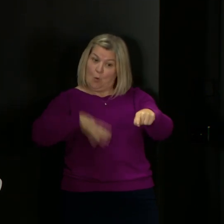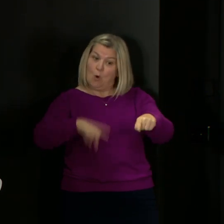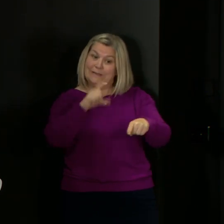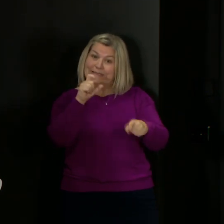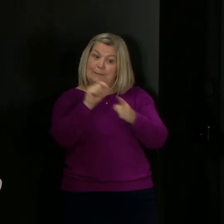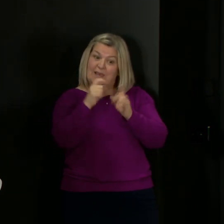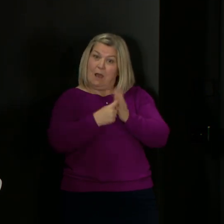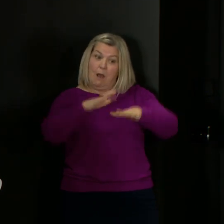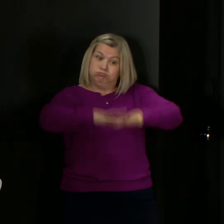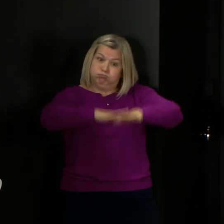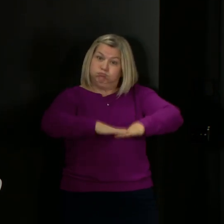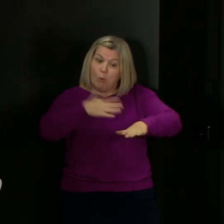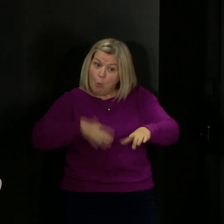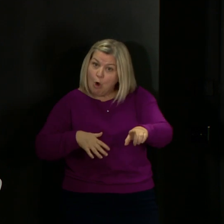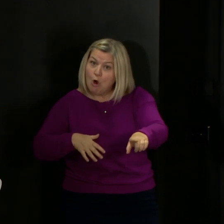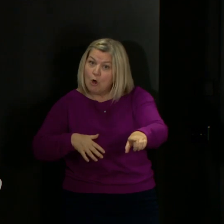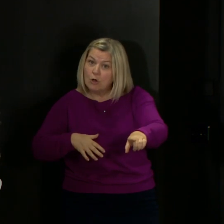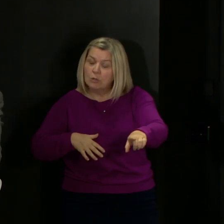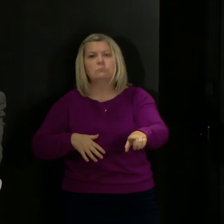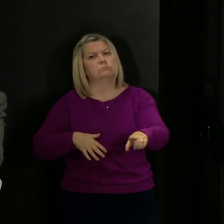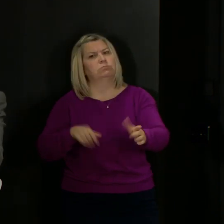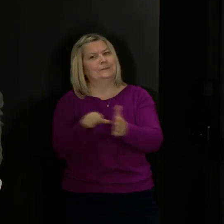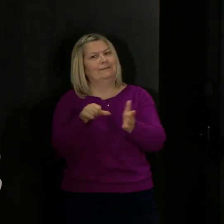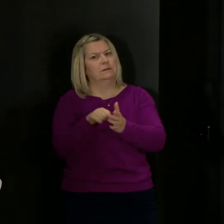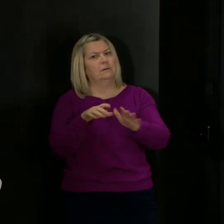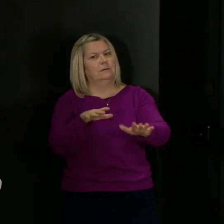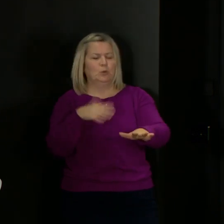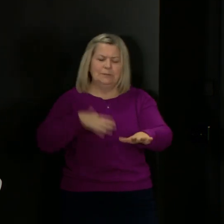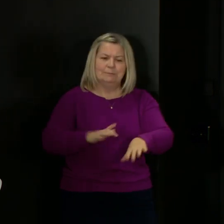It's a difficult conversation to have and it needs to be done sensitively, and